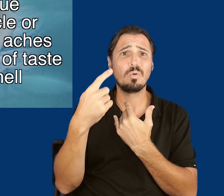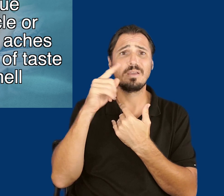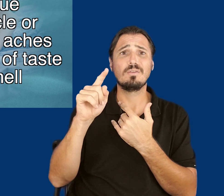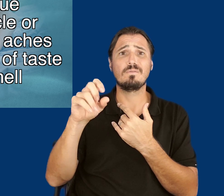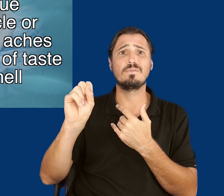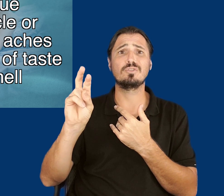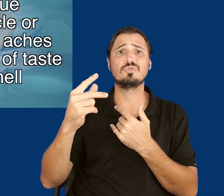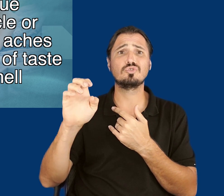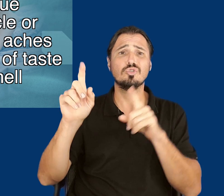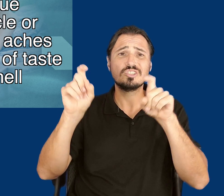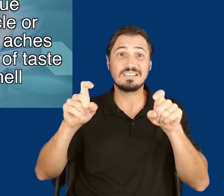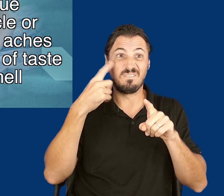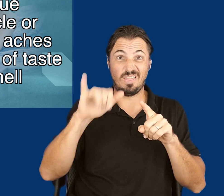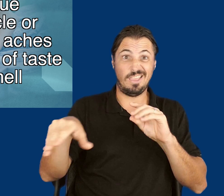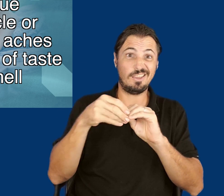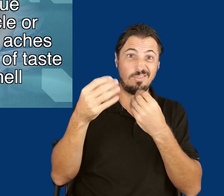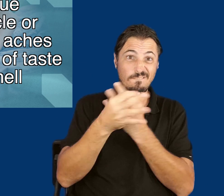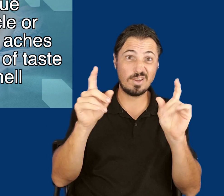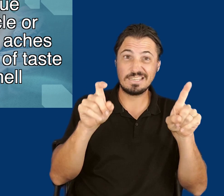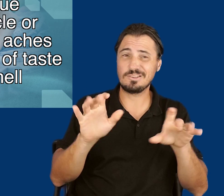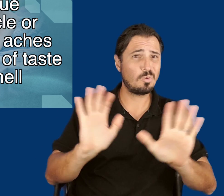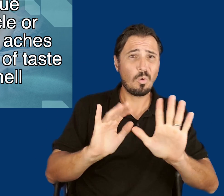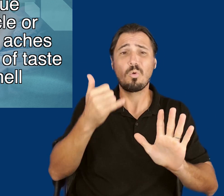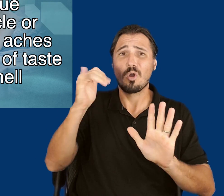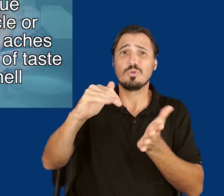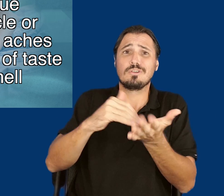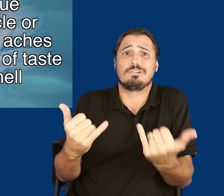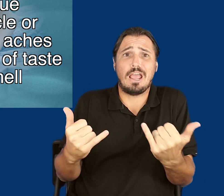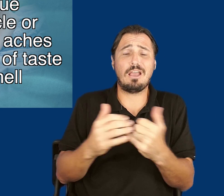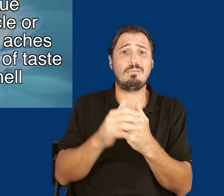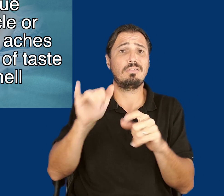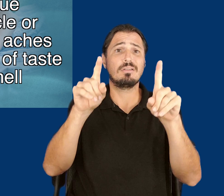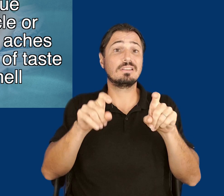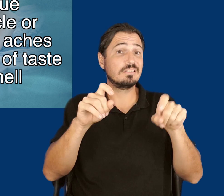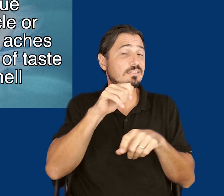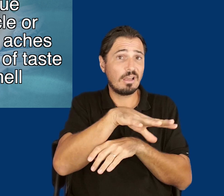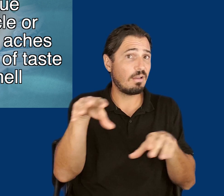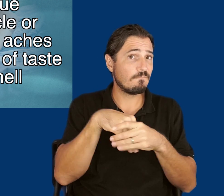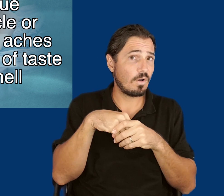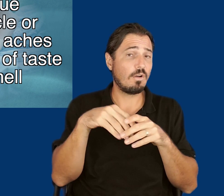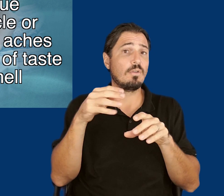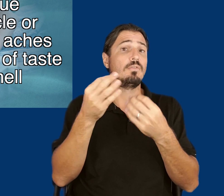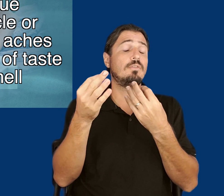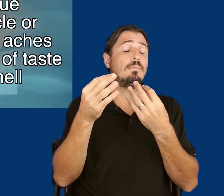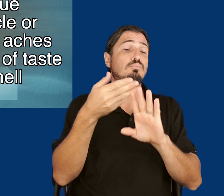As an important reminder, these tests are not part of the state’s pre-travel testing program and cannot be used for quarantine exemptions